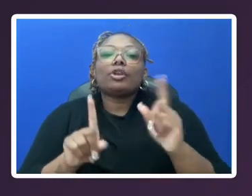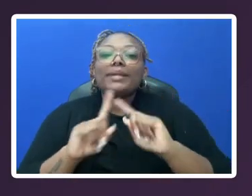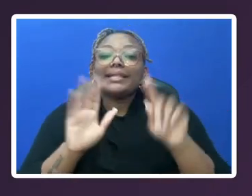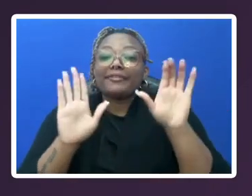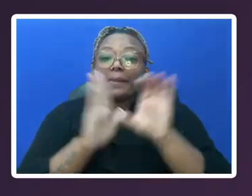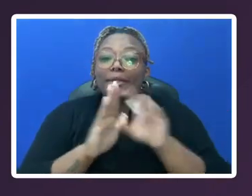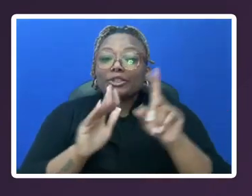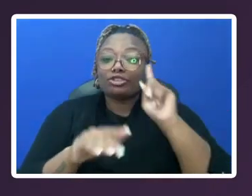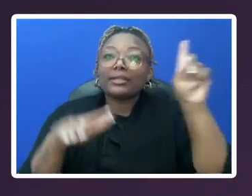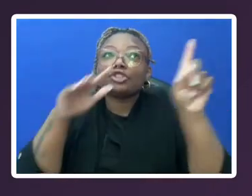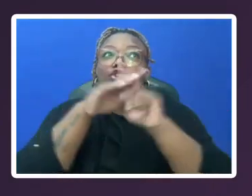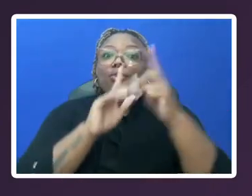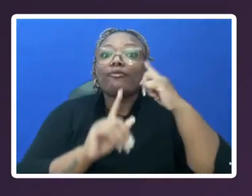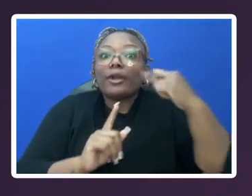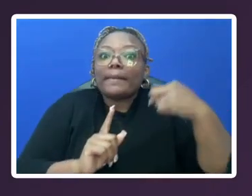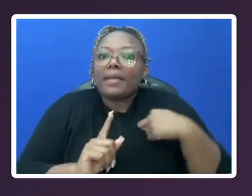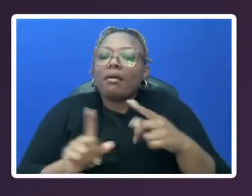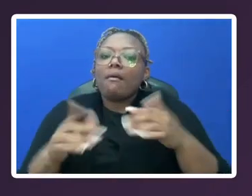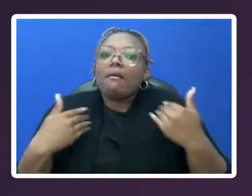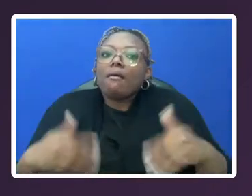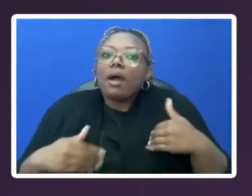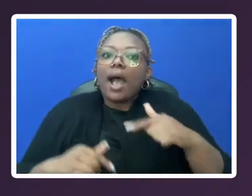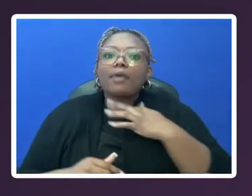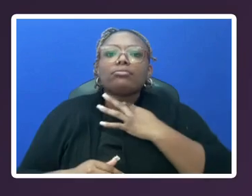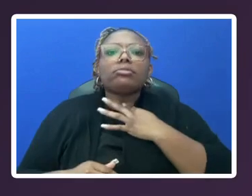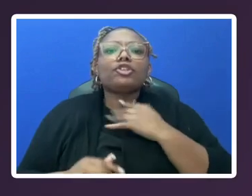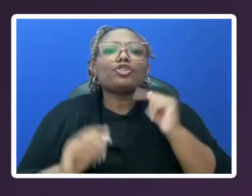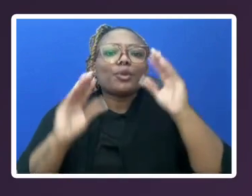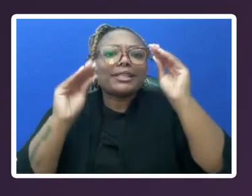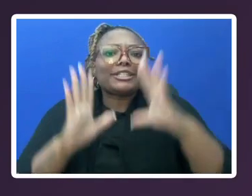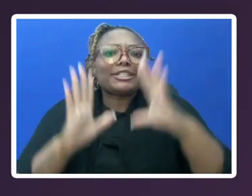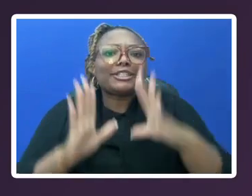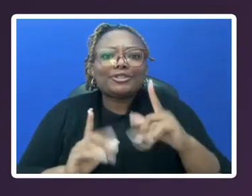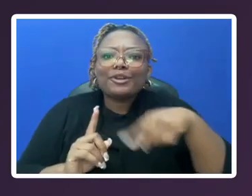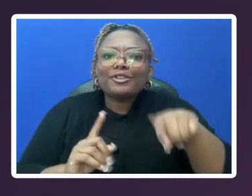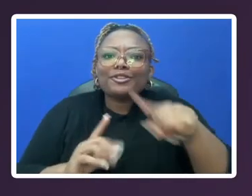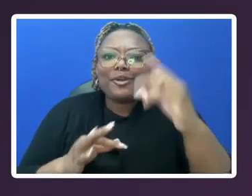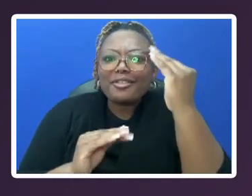I'm really curious what the teachers are thinking right now. But some of the images that come to